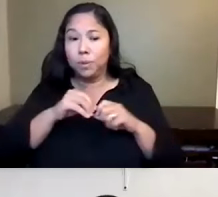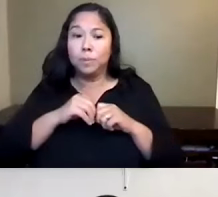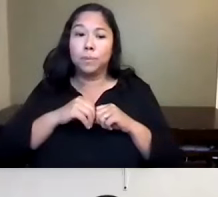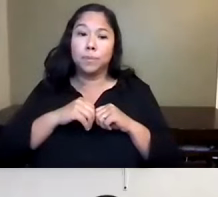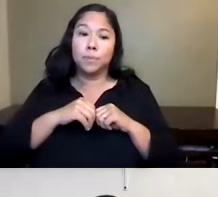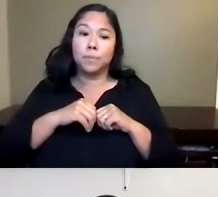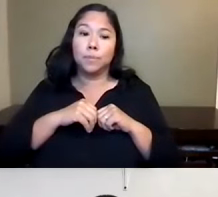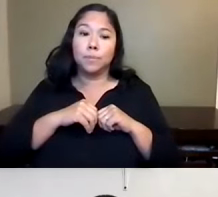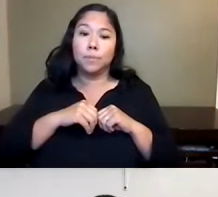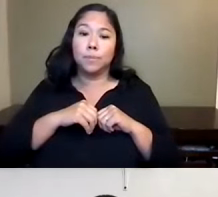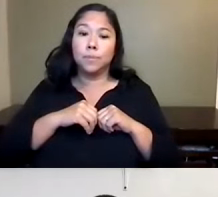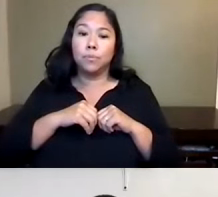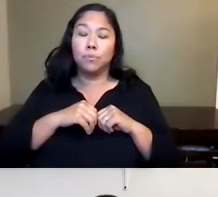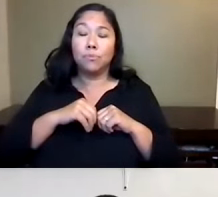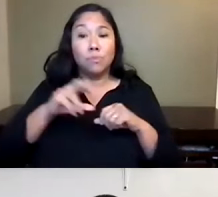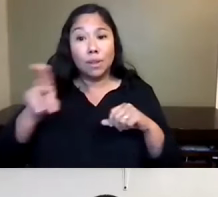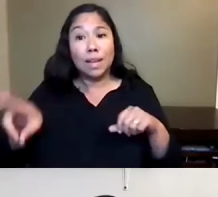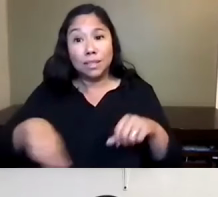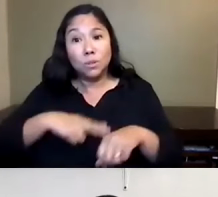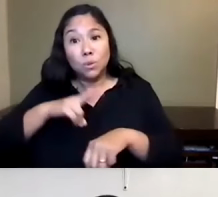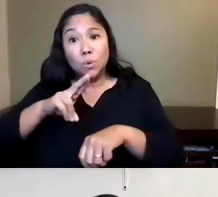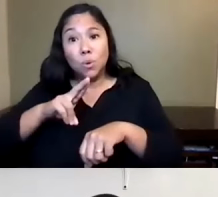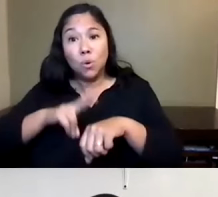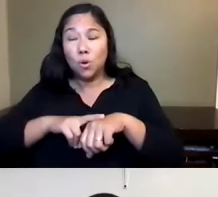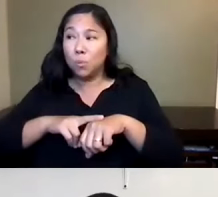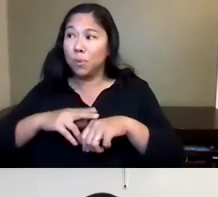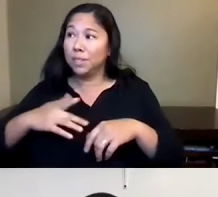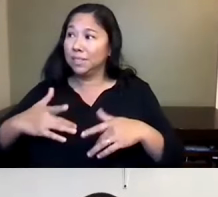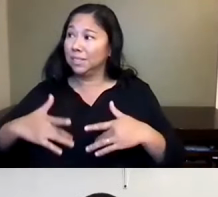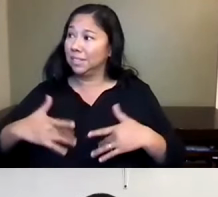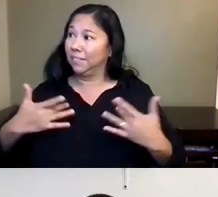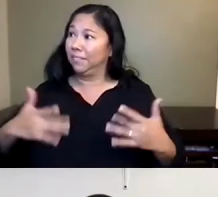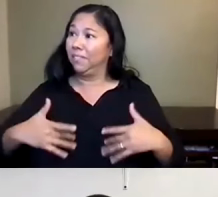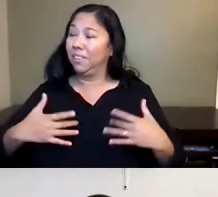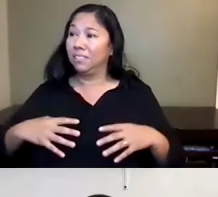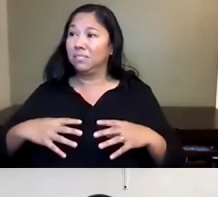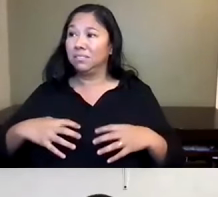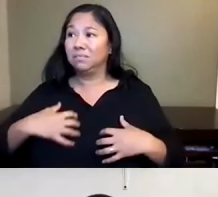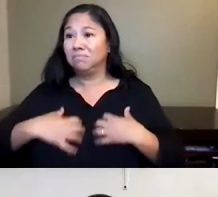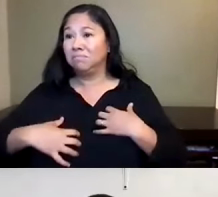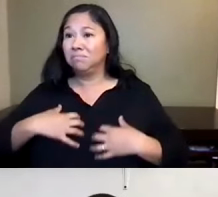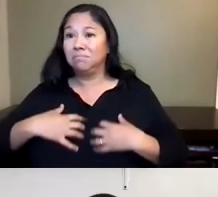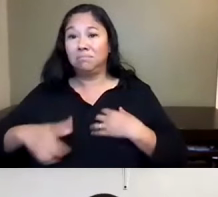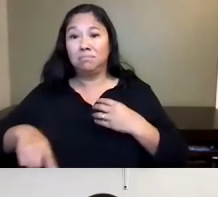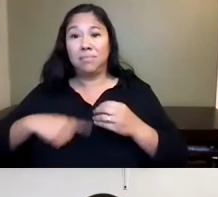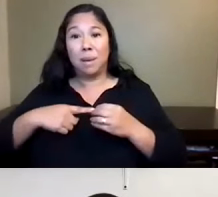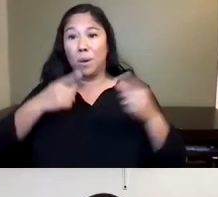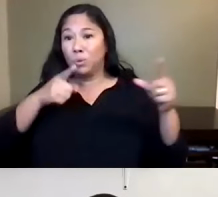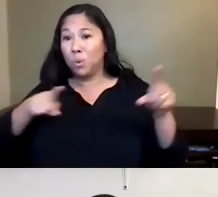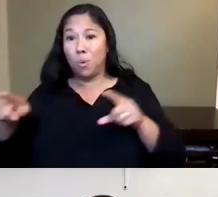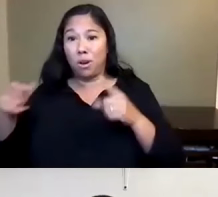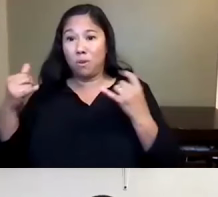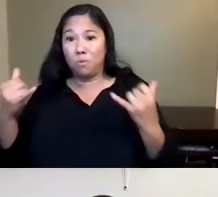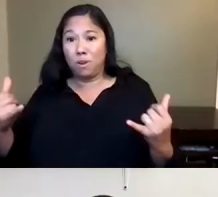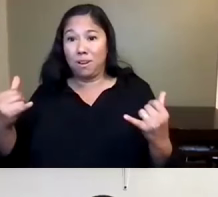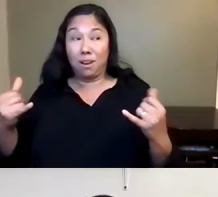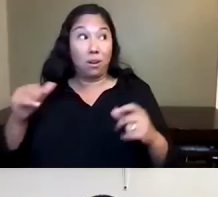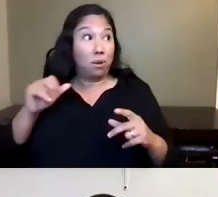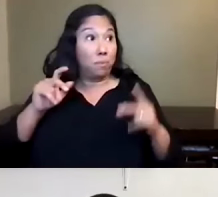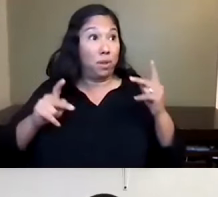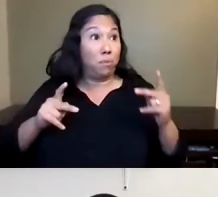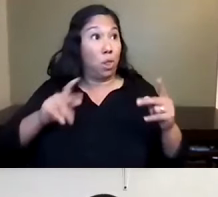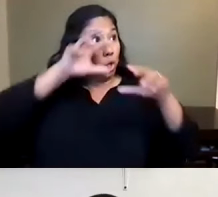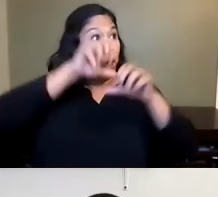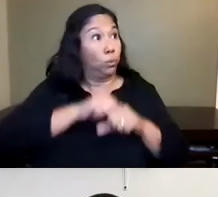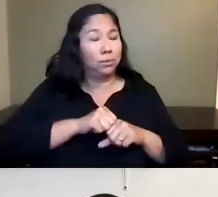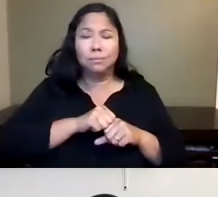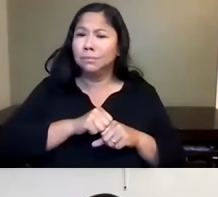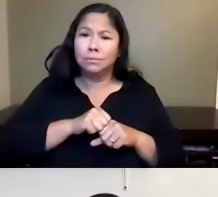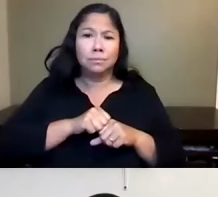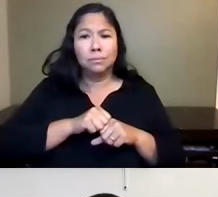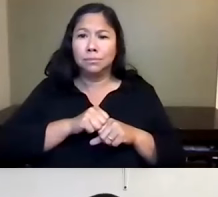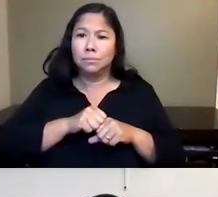It is normal to not feel okay about this, and loss and grief is a real thing.